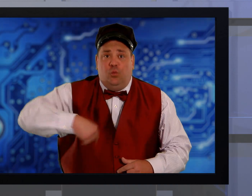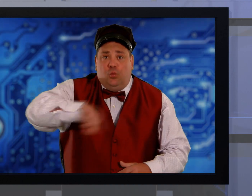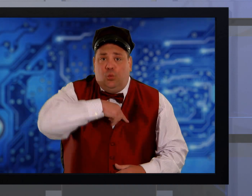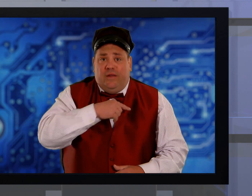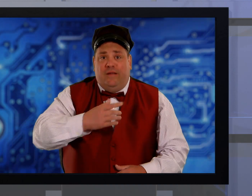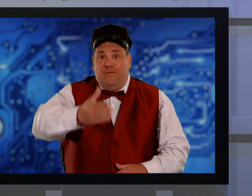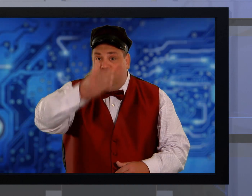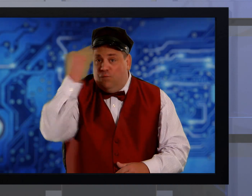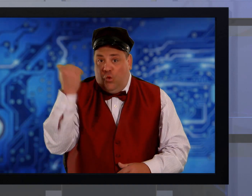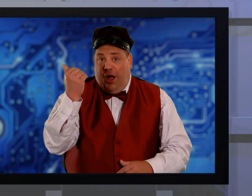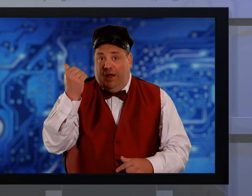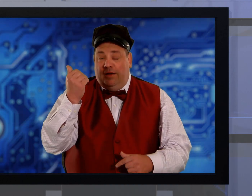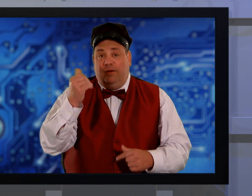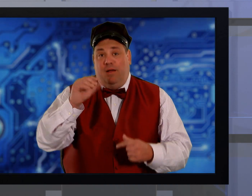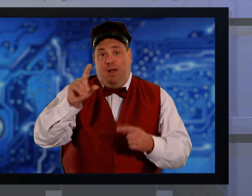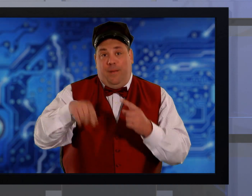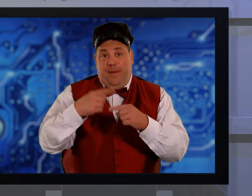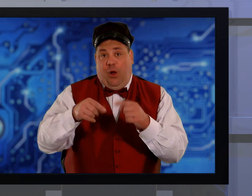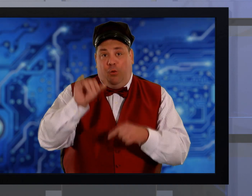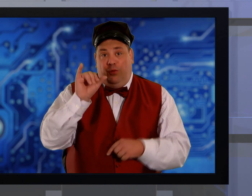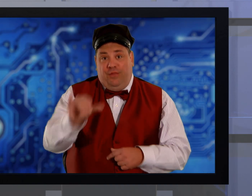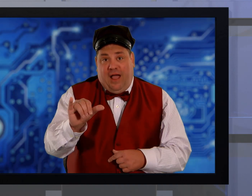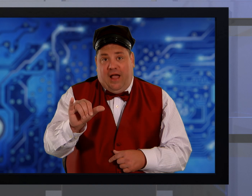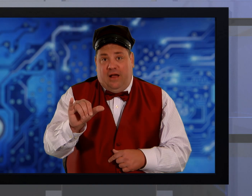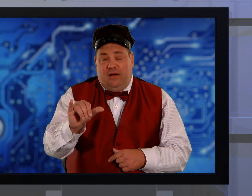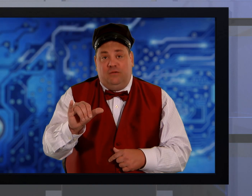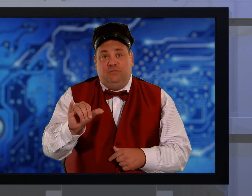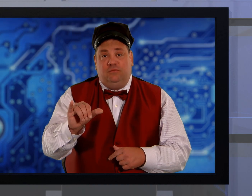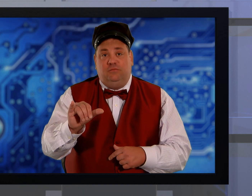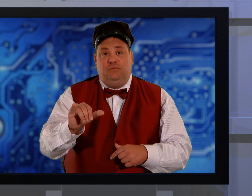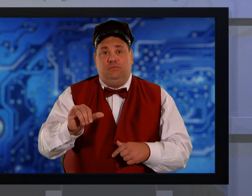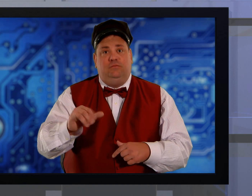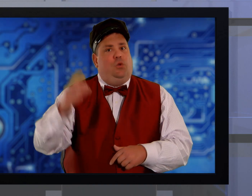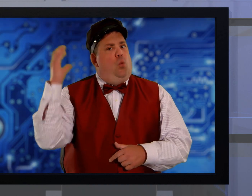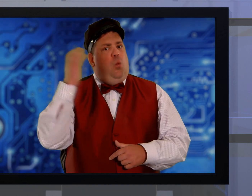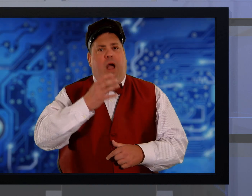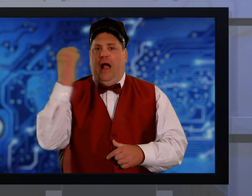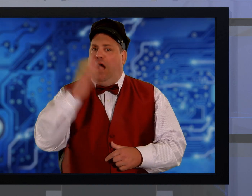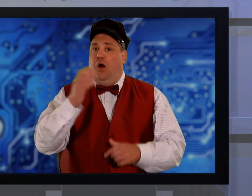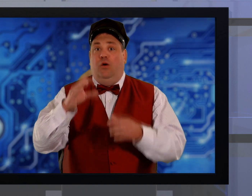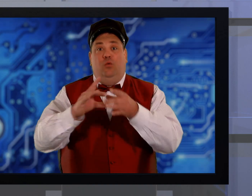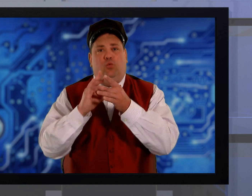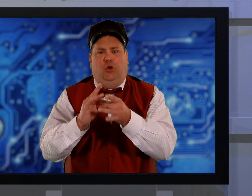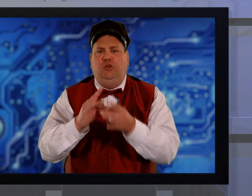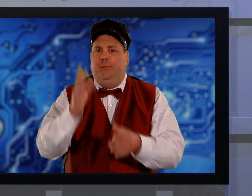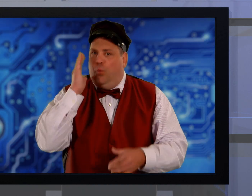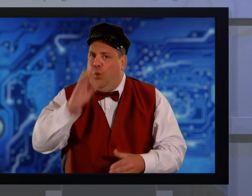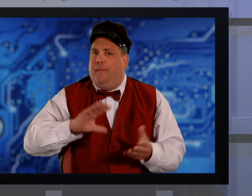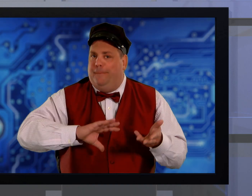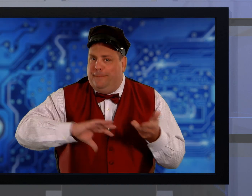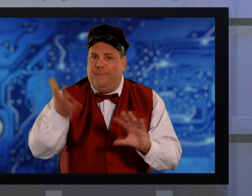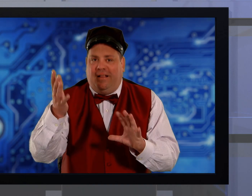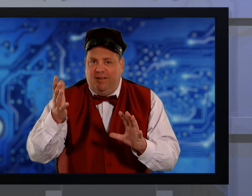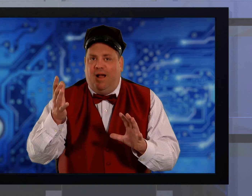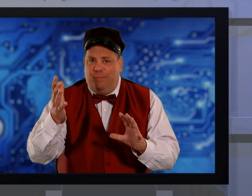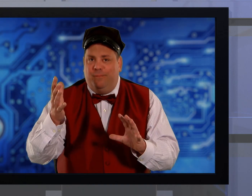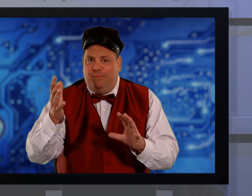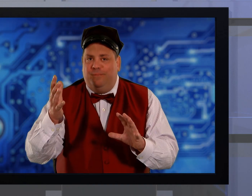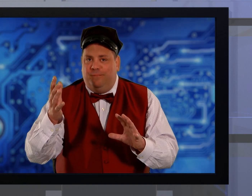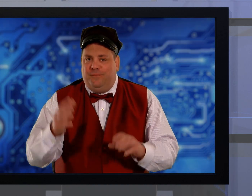IF WE FORGET ABOUT THAT, WELL, OUR RELATIONSHIPS WILL GET ALL MESSED UP.